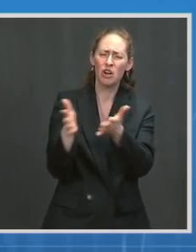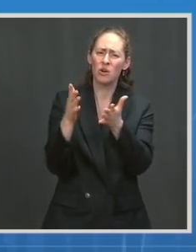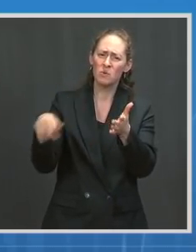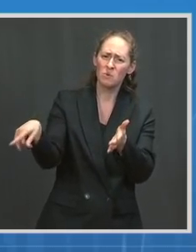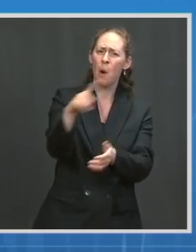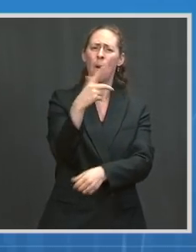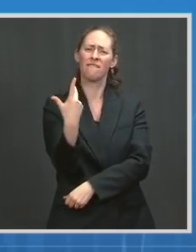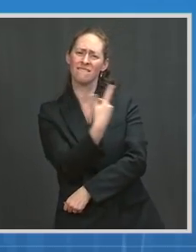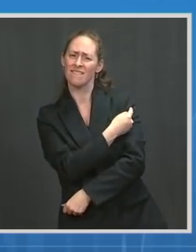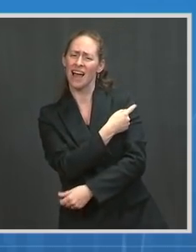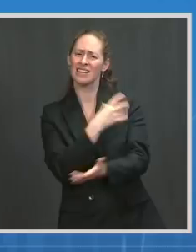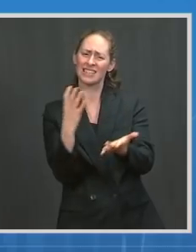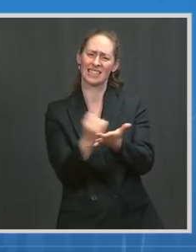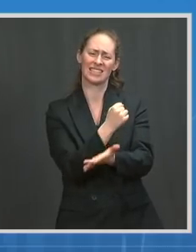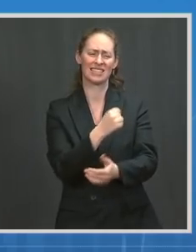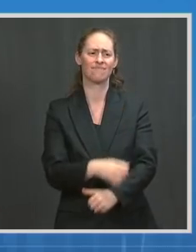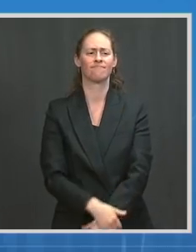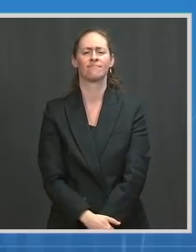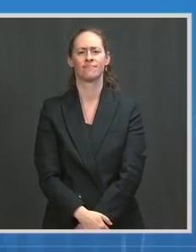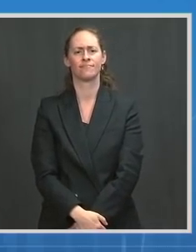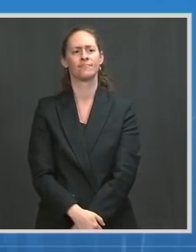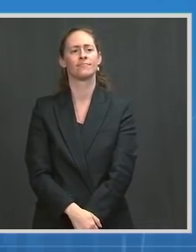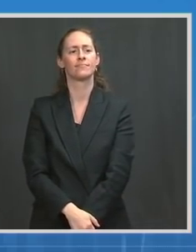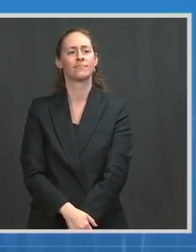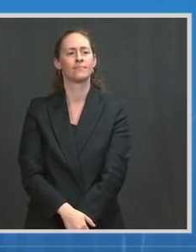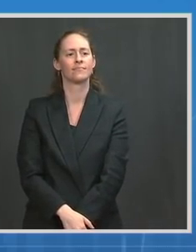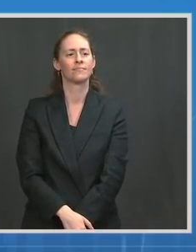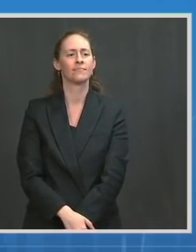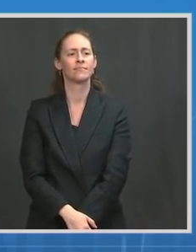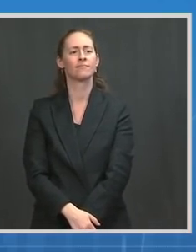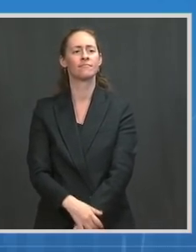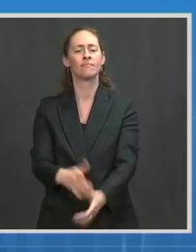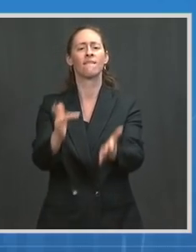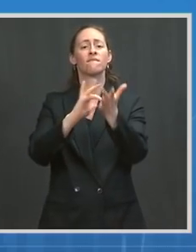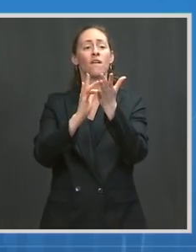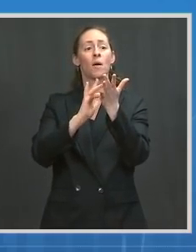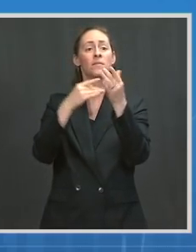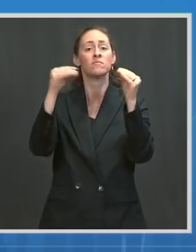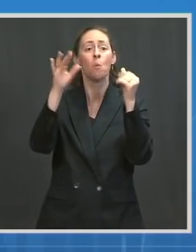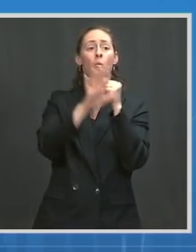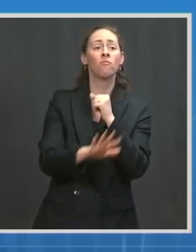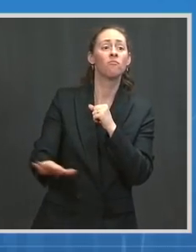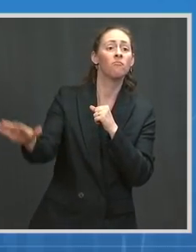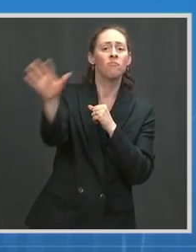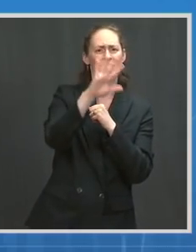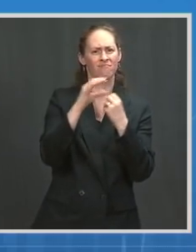More than 20,000 local pharmacies in communities across the nation are now offering walk-in vaccinations.